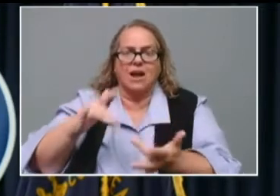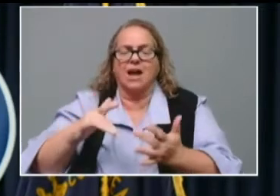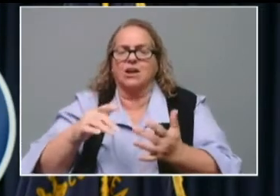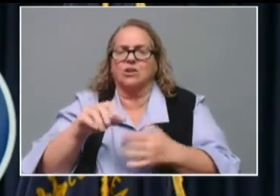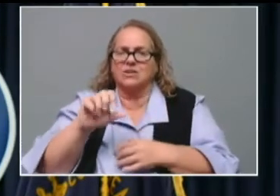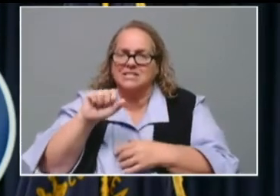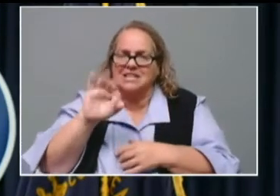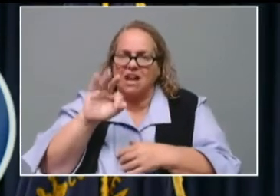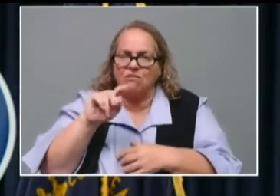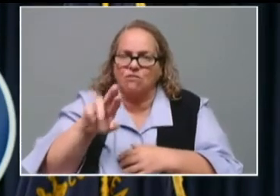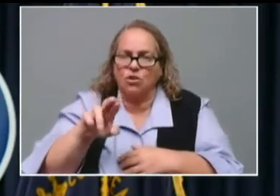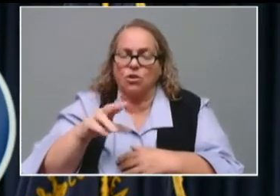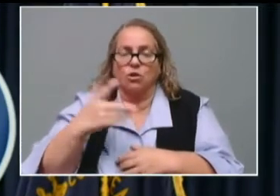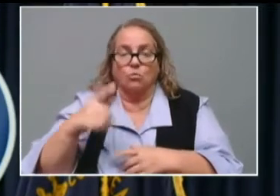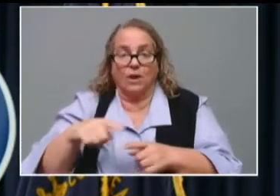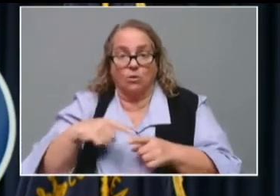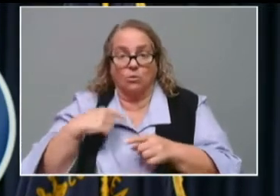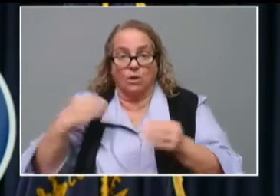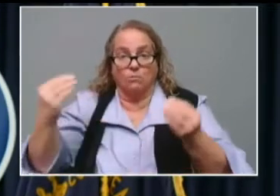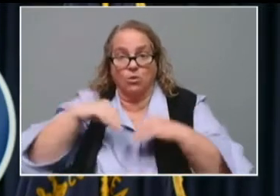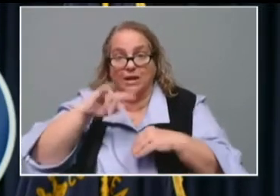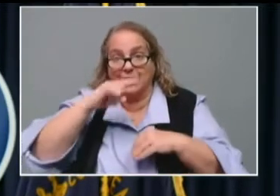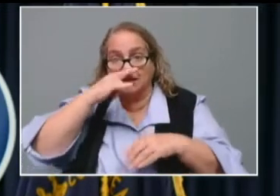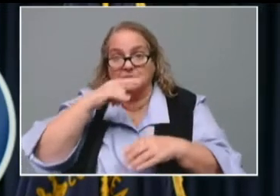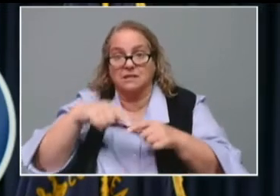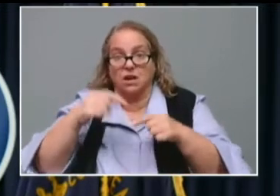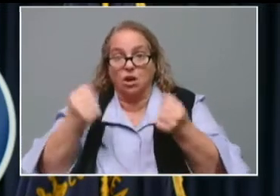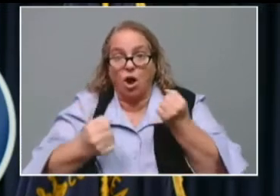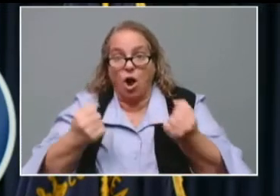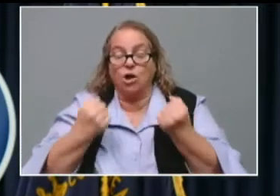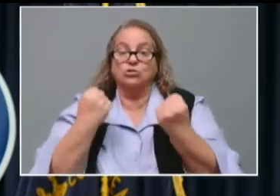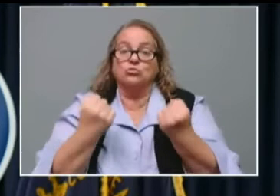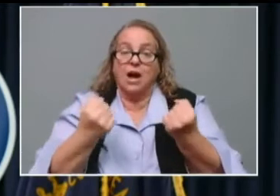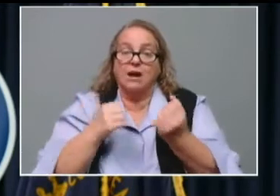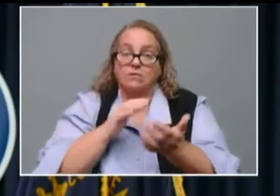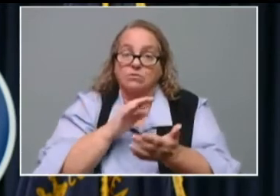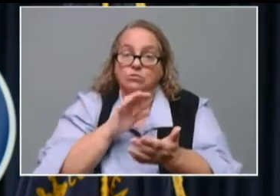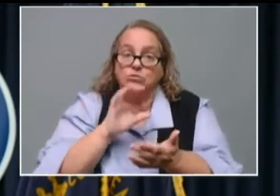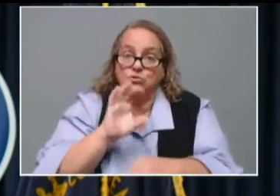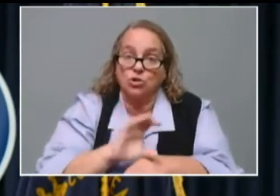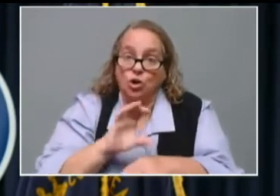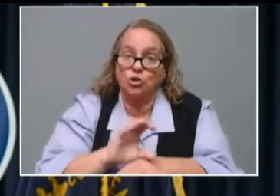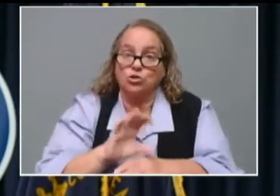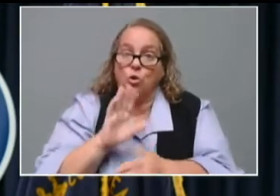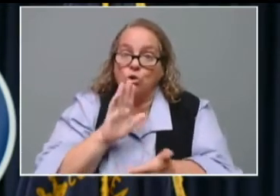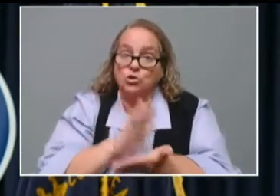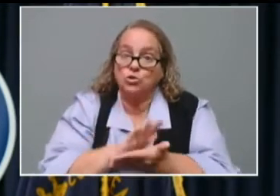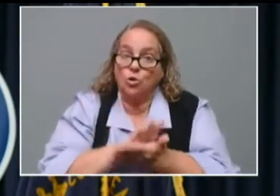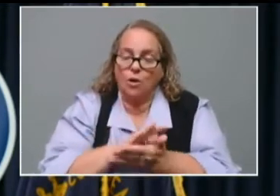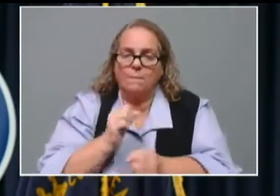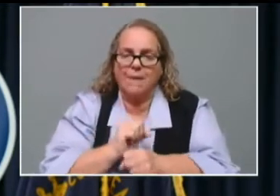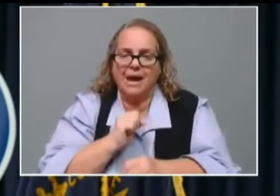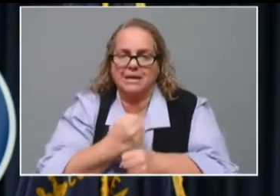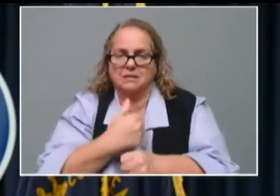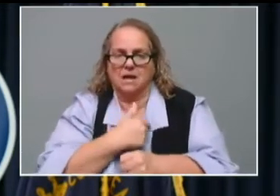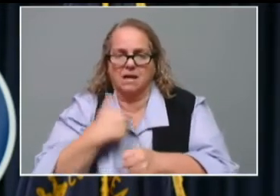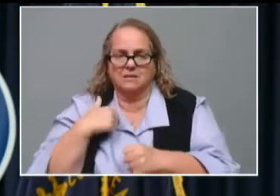take them to to to church. It helps us Ultimately, I believe to be more